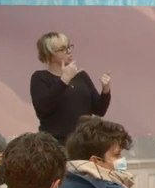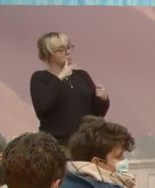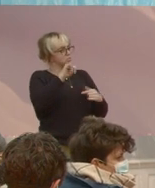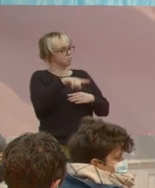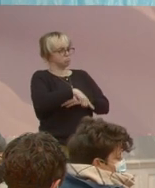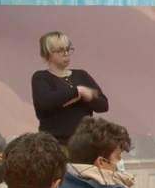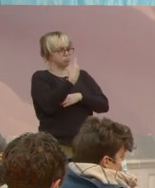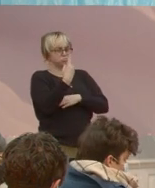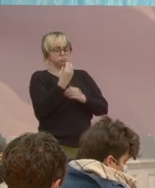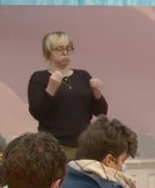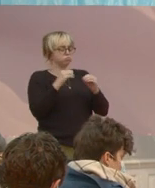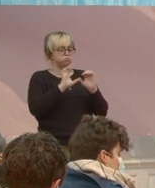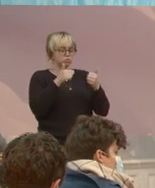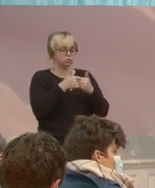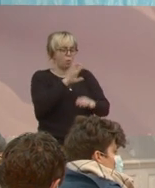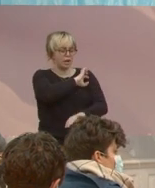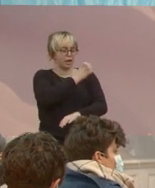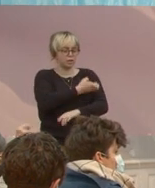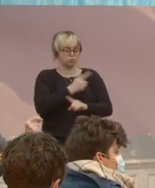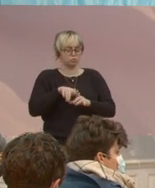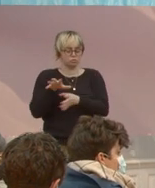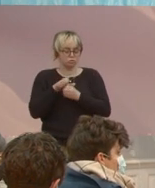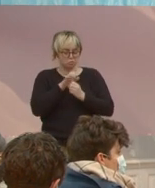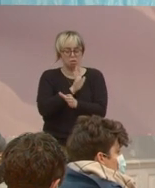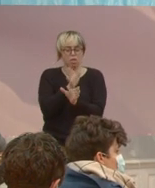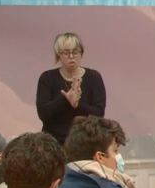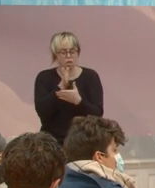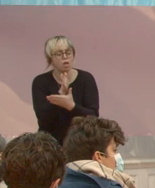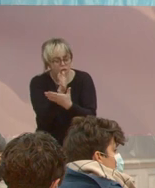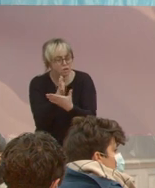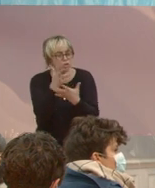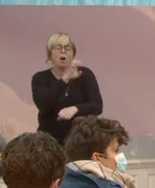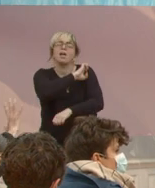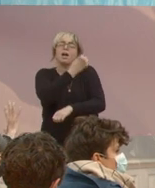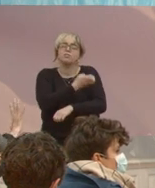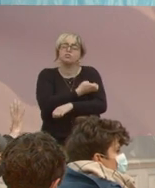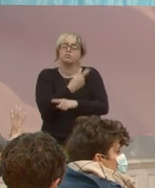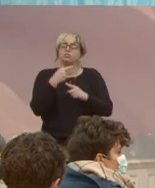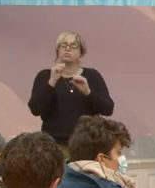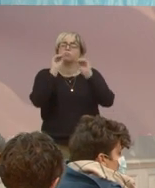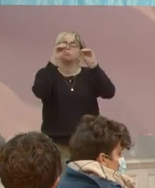challenge, you don't want the energy consumed, like an intervention, or you want the energy in putting something out